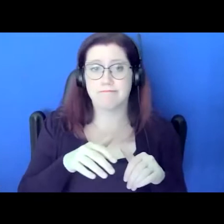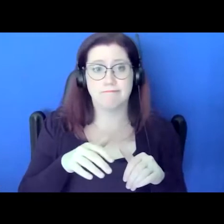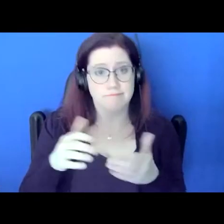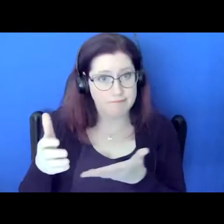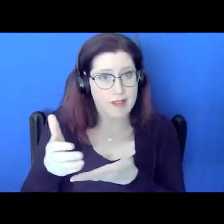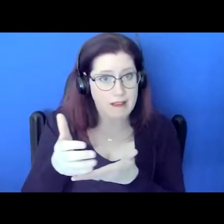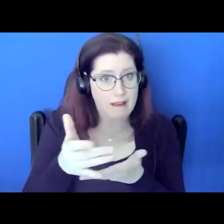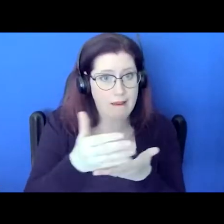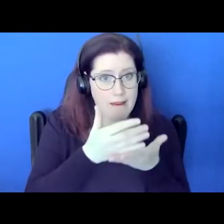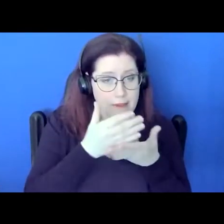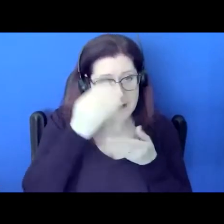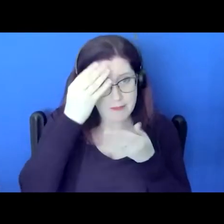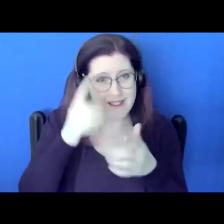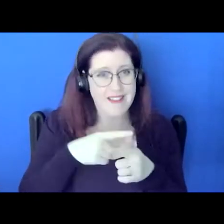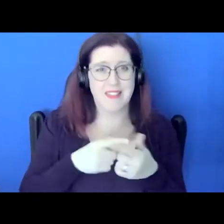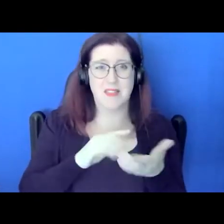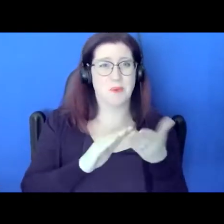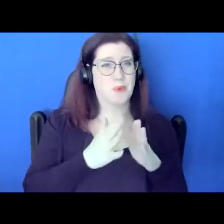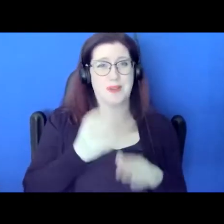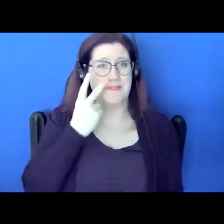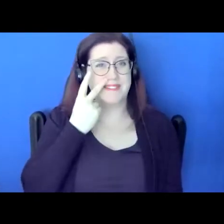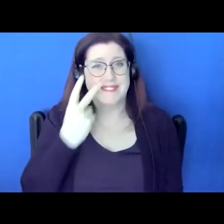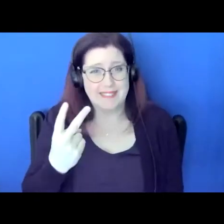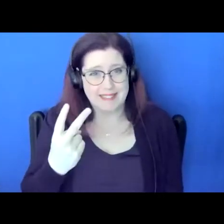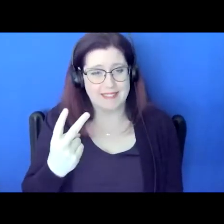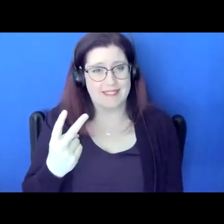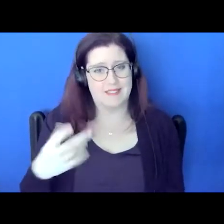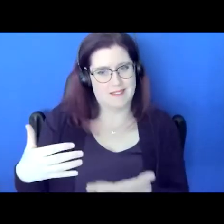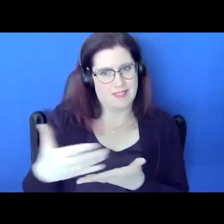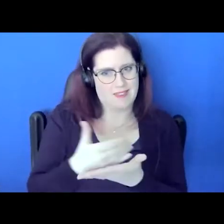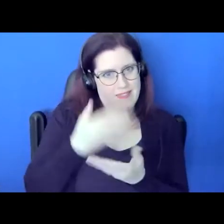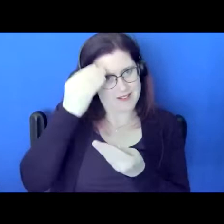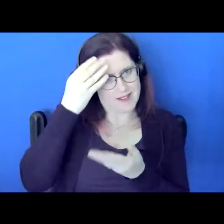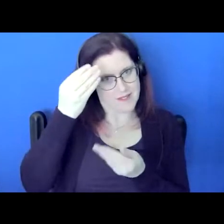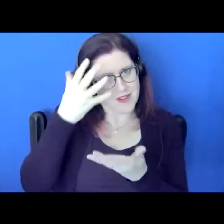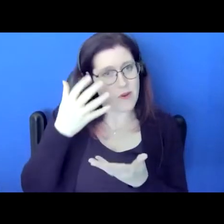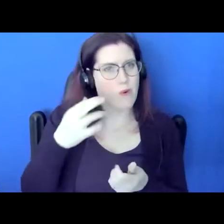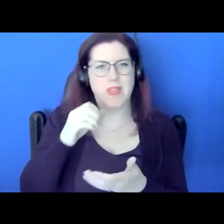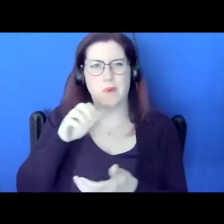and the communities would never see that data again, or the communities weren't approached in a respectful way.